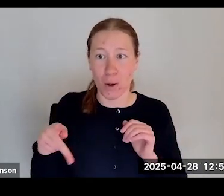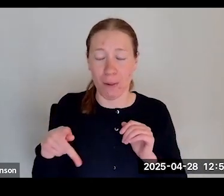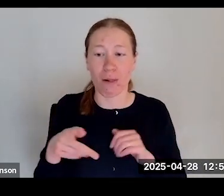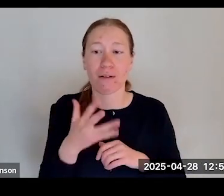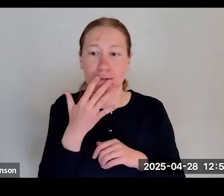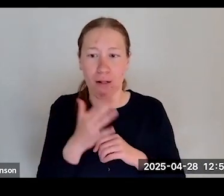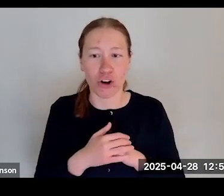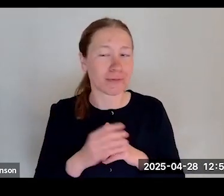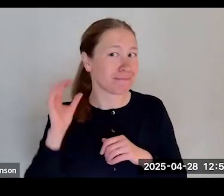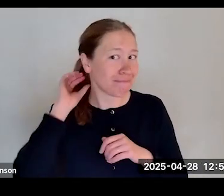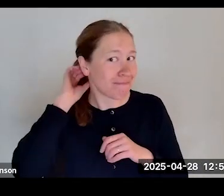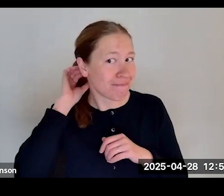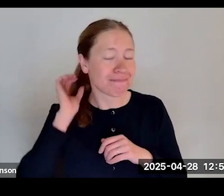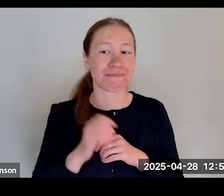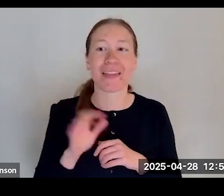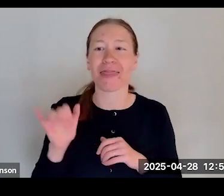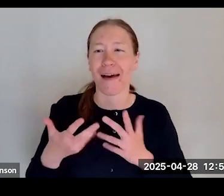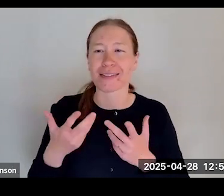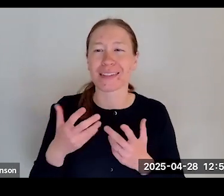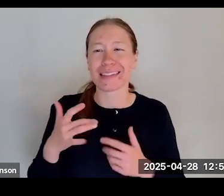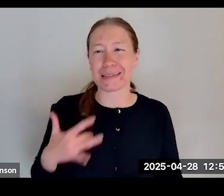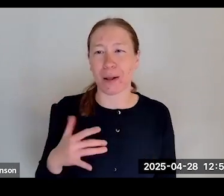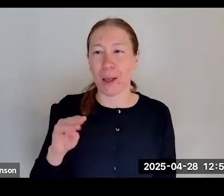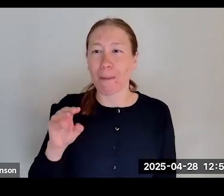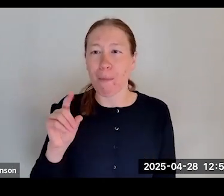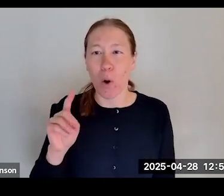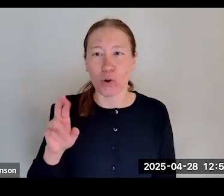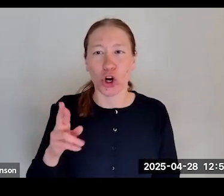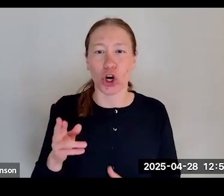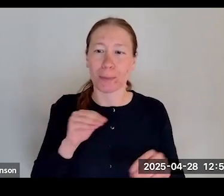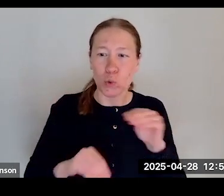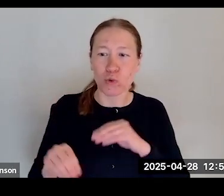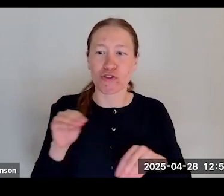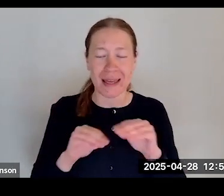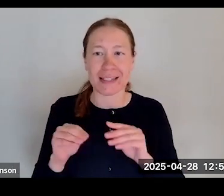This is primarily motor and movement traits for an individual,